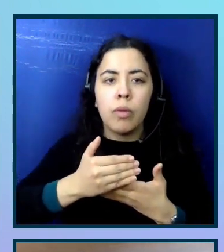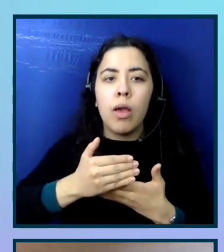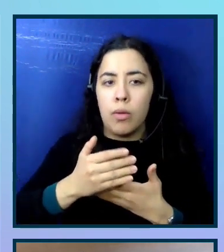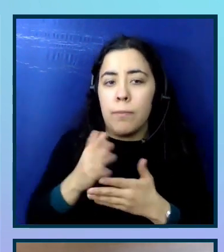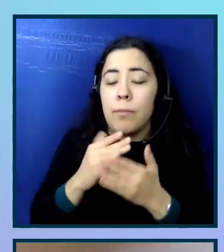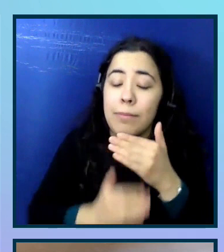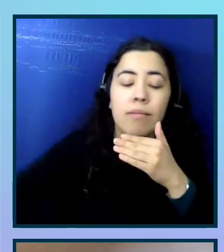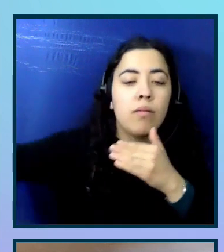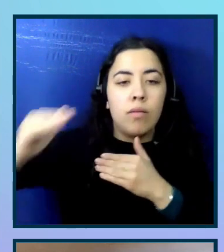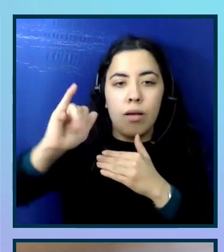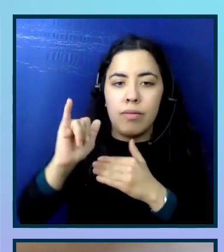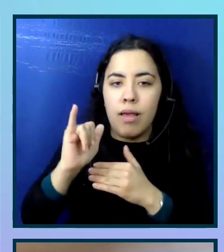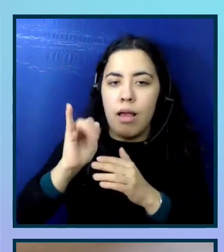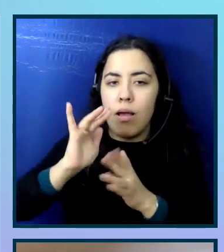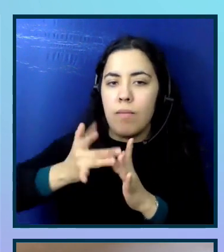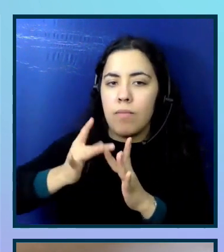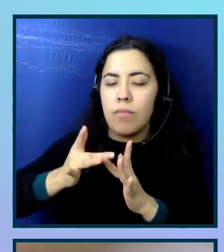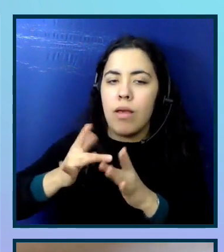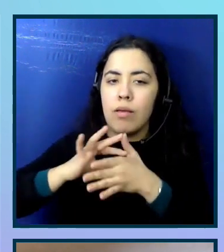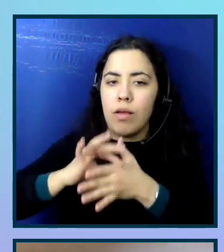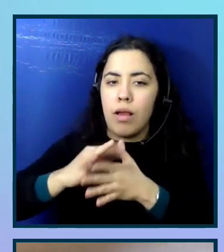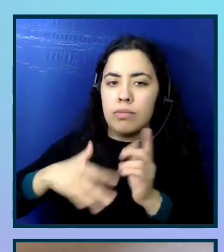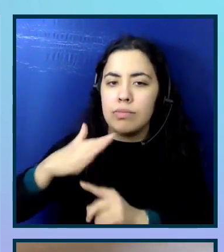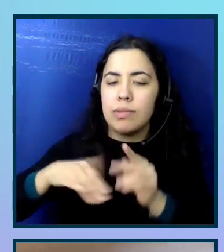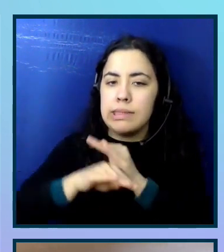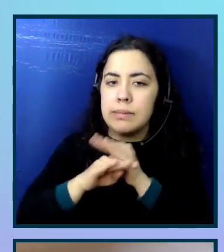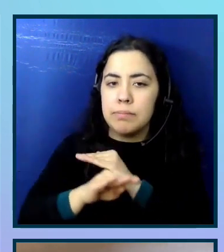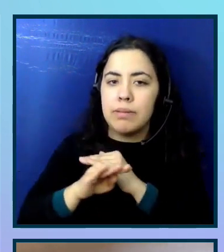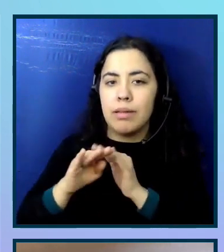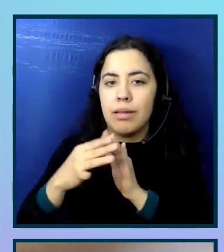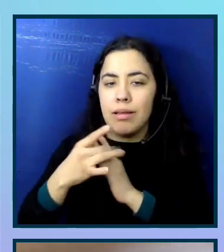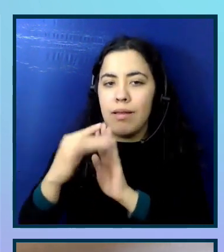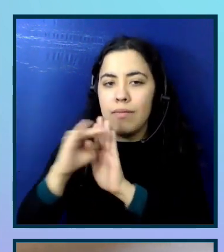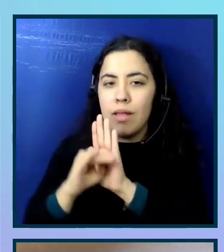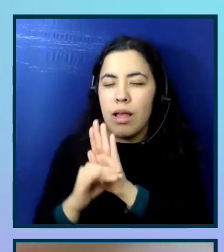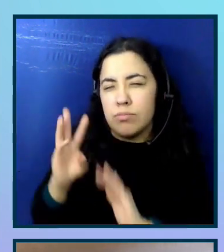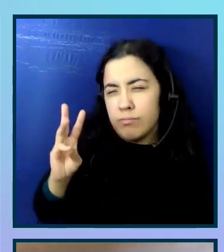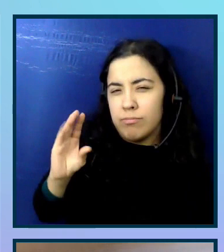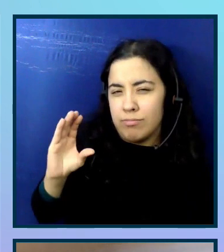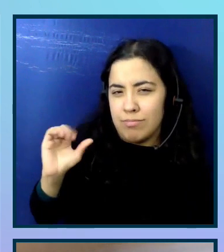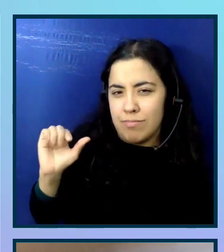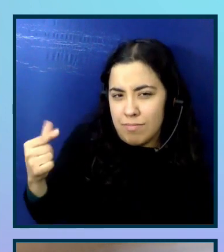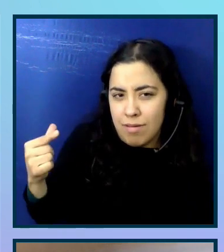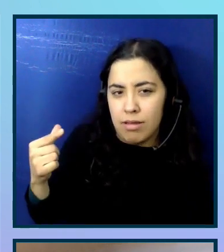They may also have to deal with the United States American Disabilities Act's compliance